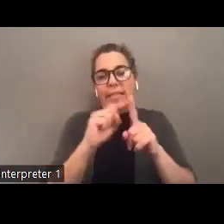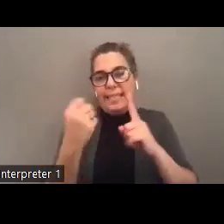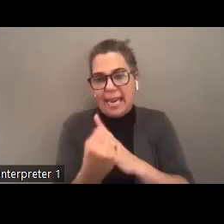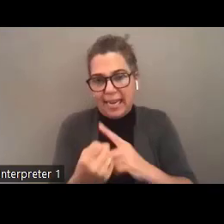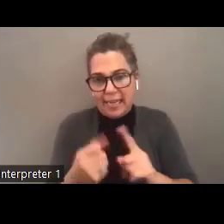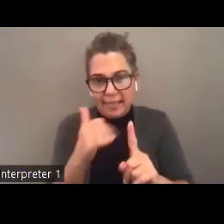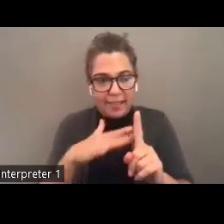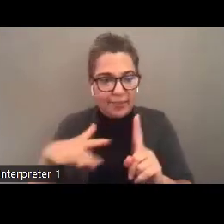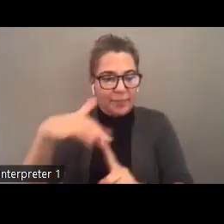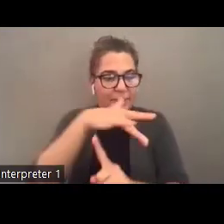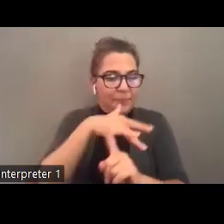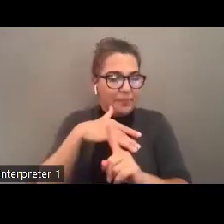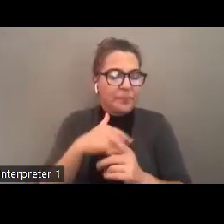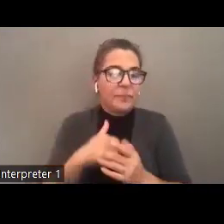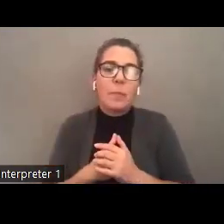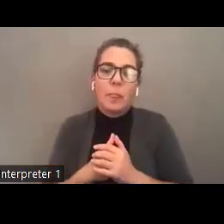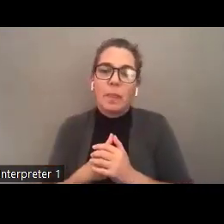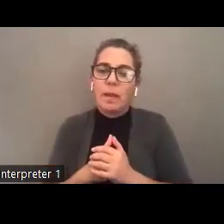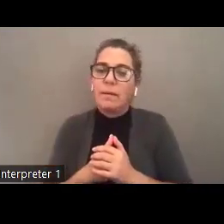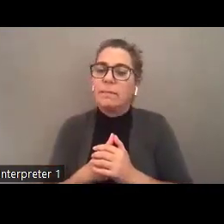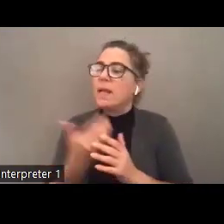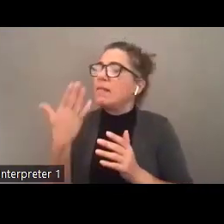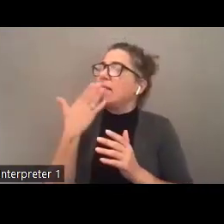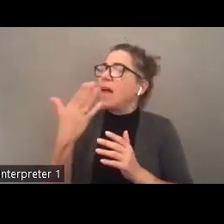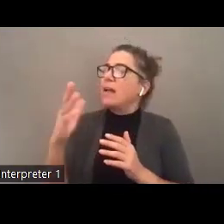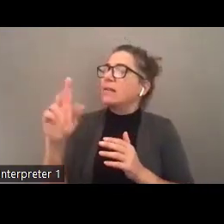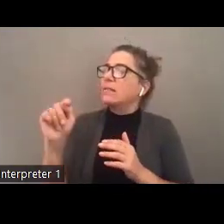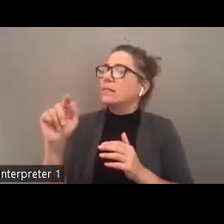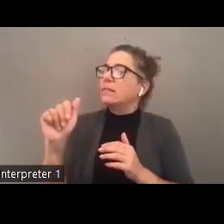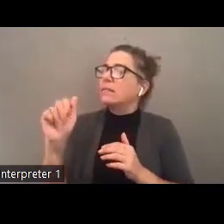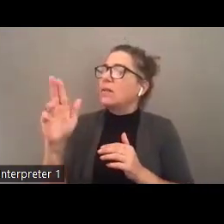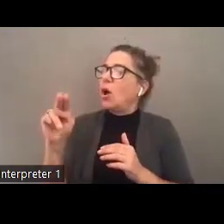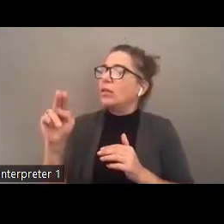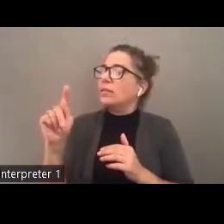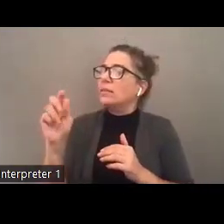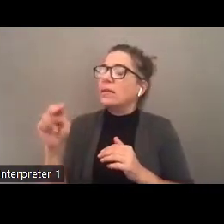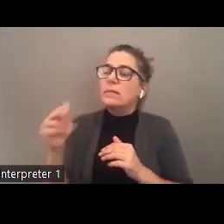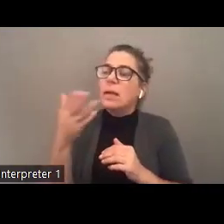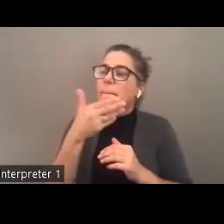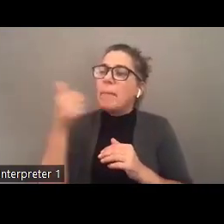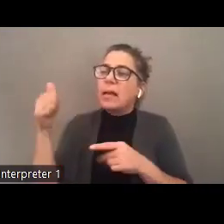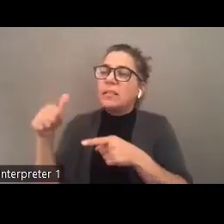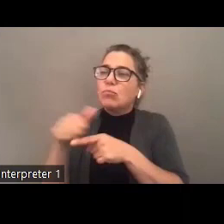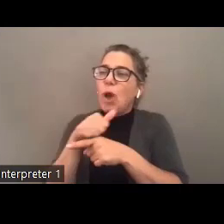Elyse Sullivan: Thanks, Taunton. And can you summarize for us some of the best practices that are laid out in this resource?